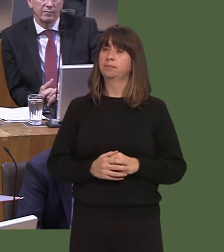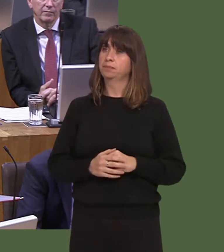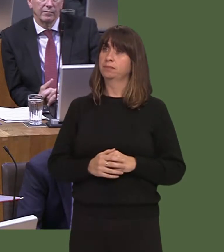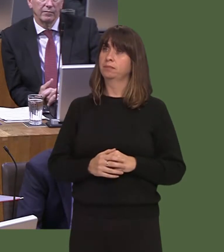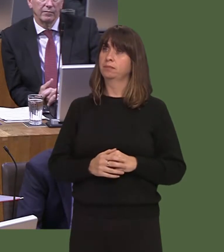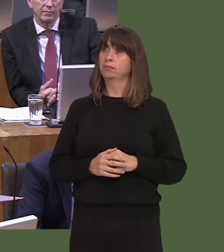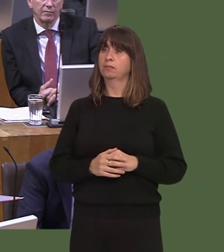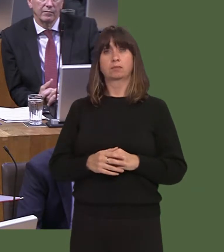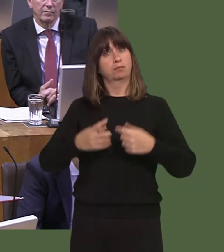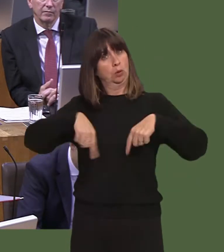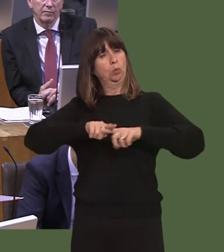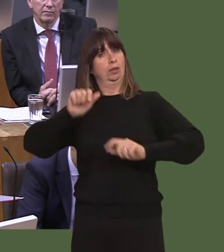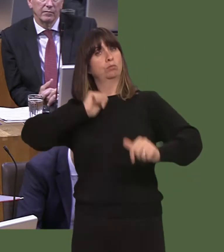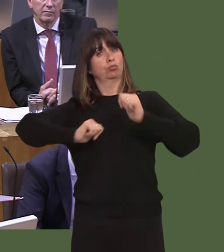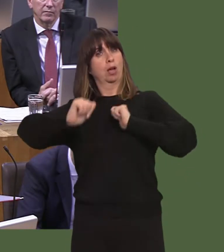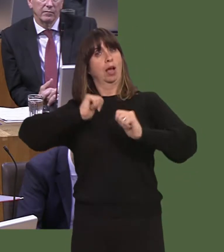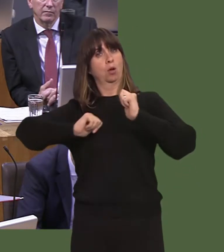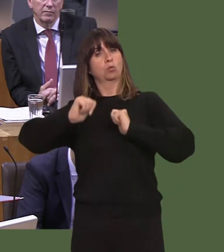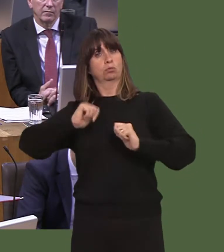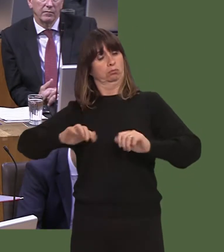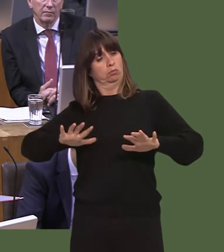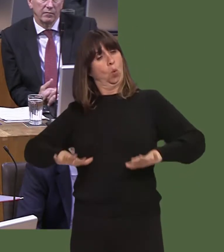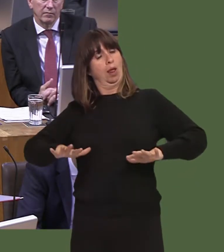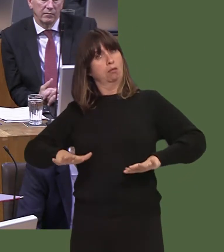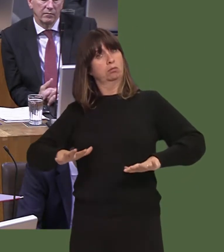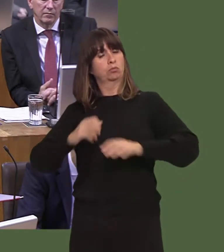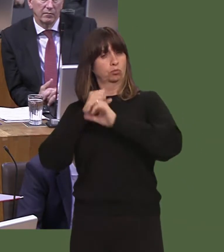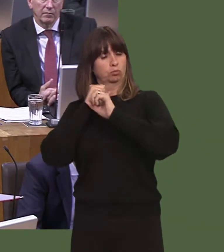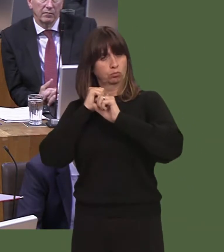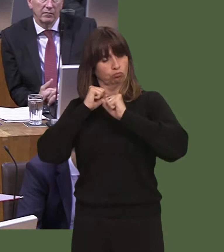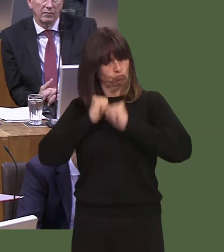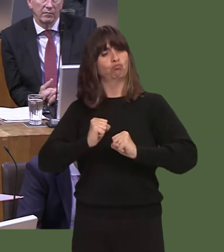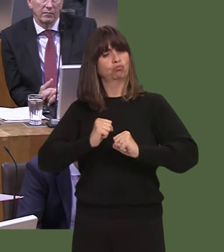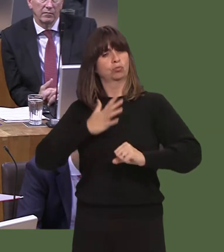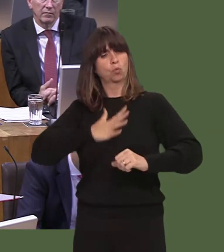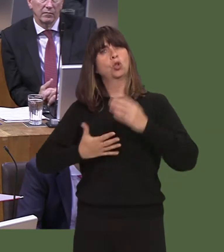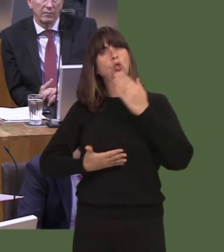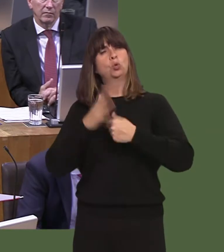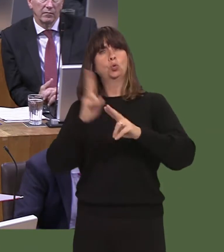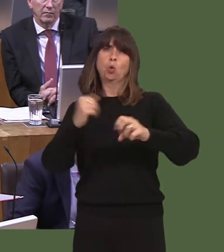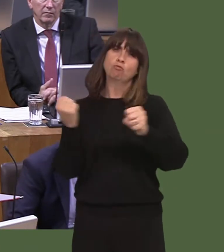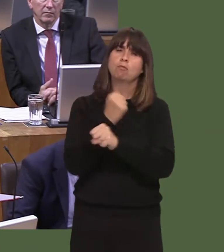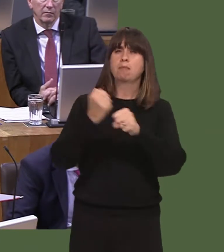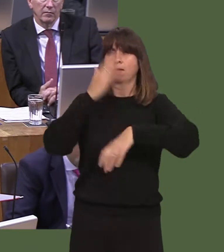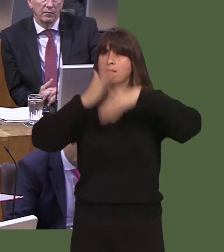We're proud of the fact that we in Wales have a commitment to building new schools, to refurbishing new schools.